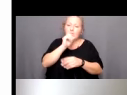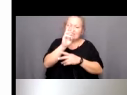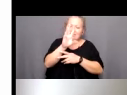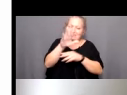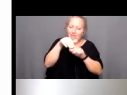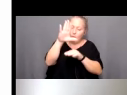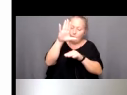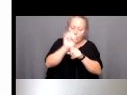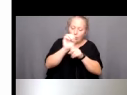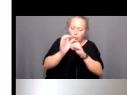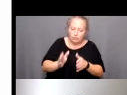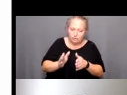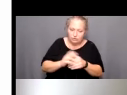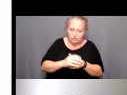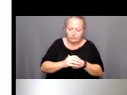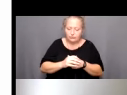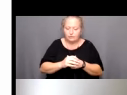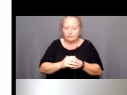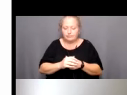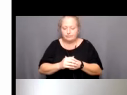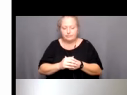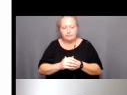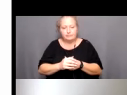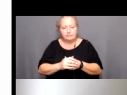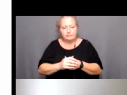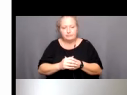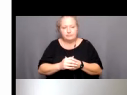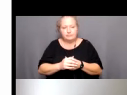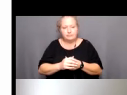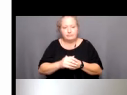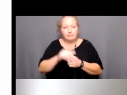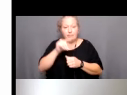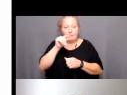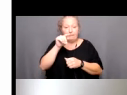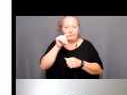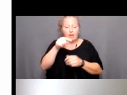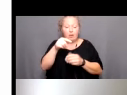Next slide. This slide shows percent of heat illness cases.